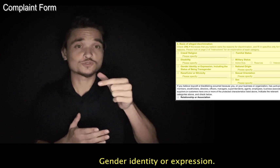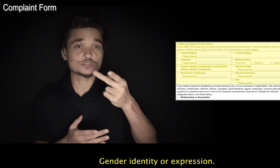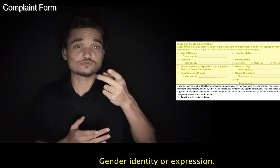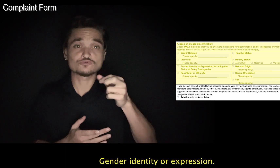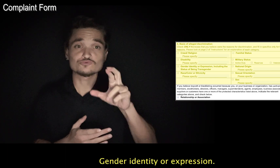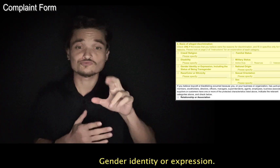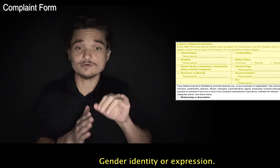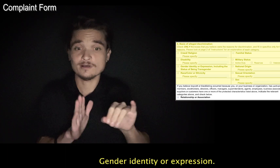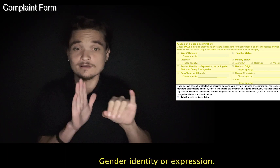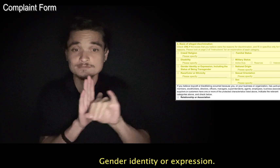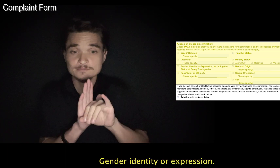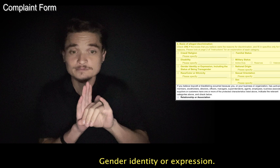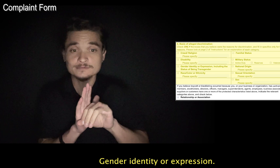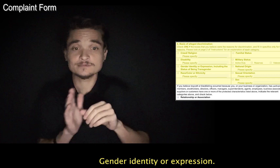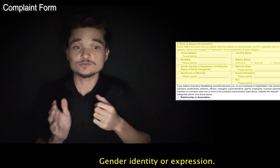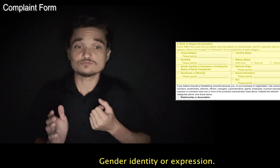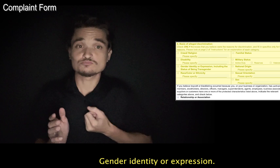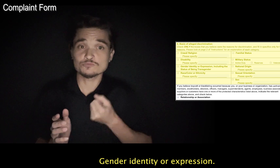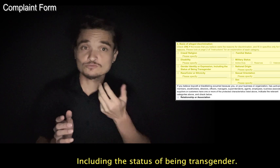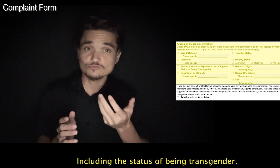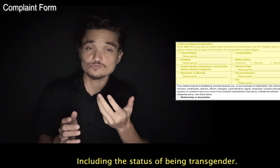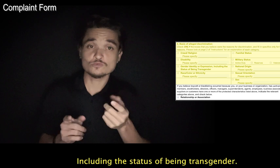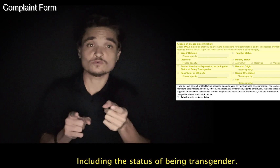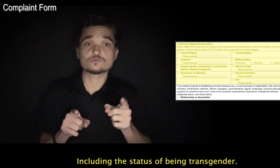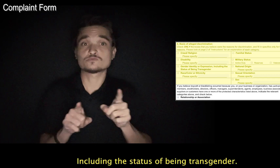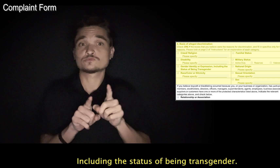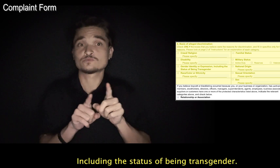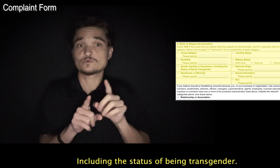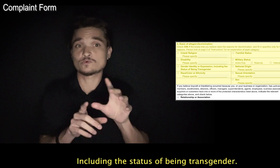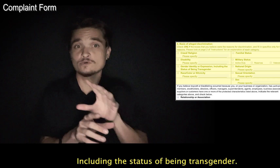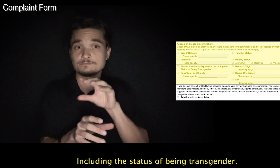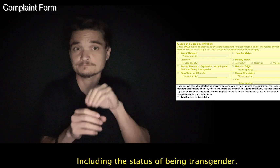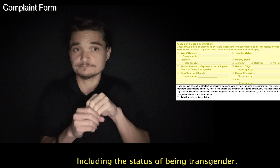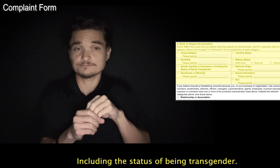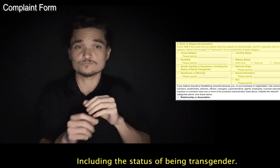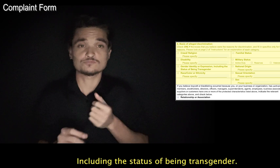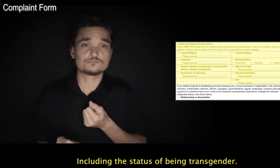Gender identity or expression. Including the status of being transgender.